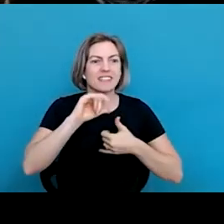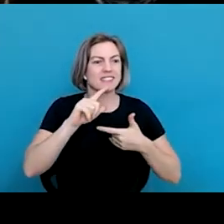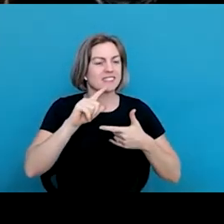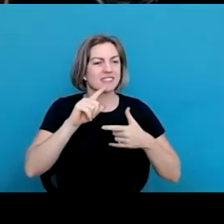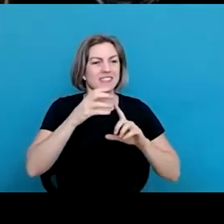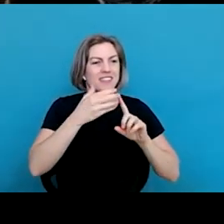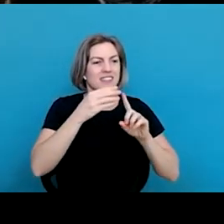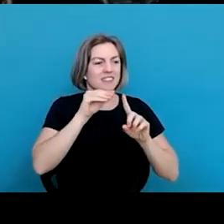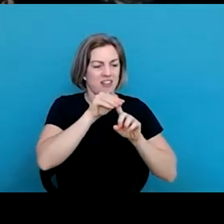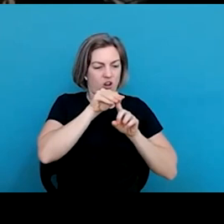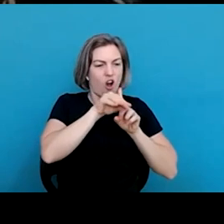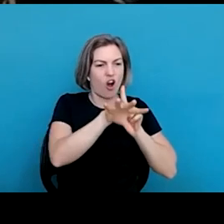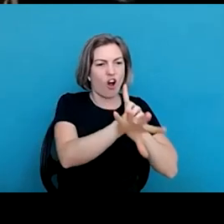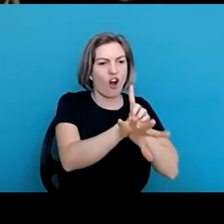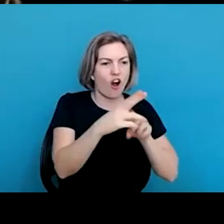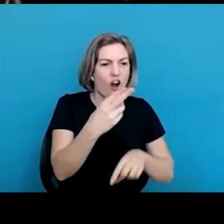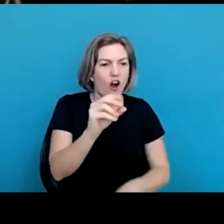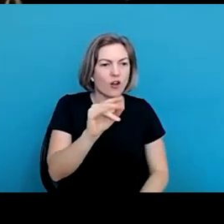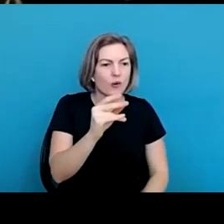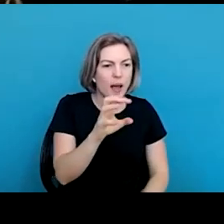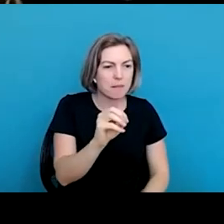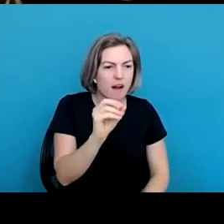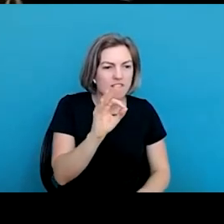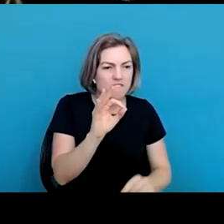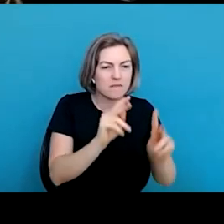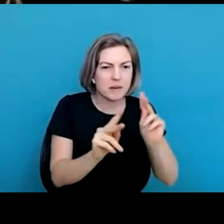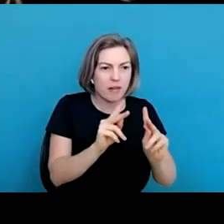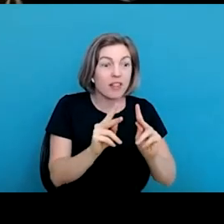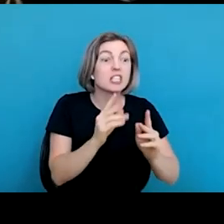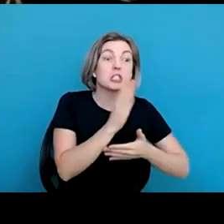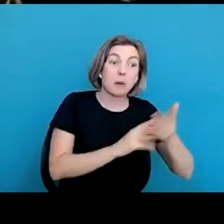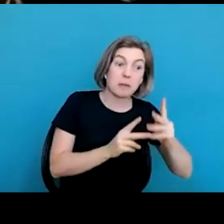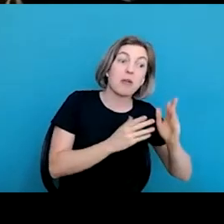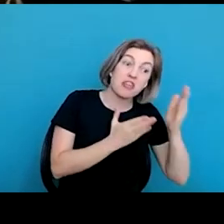of people and you have got some people in space physically and some people in space